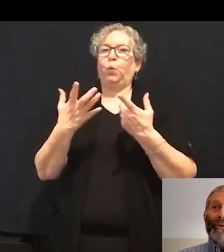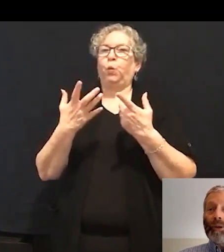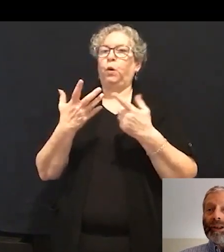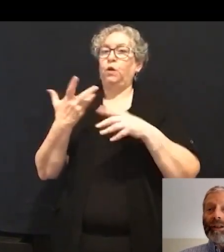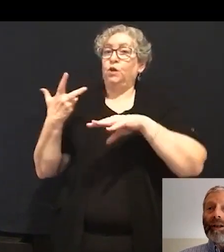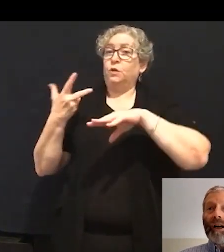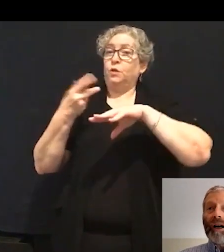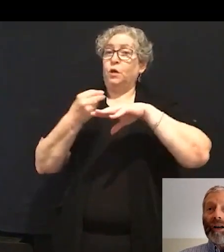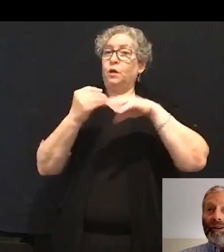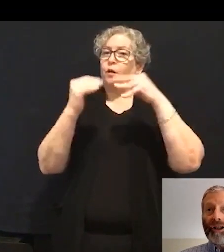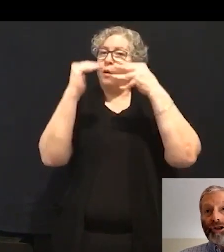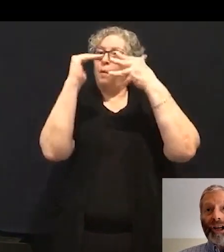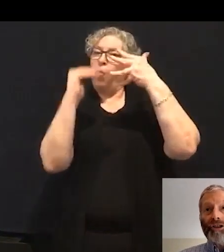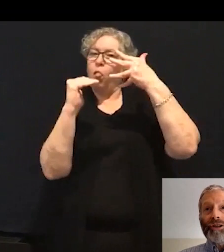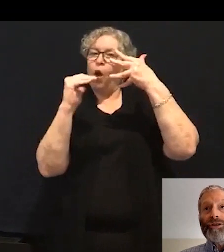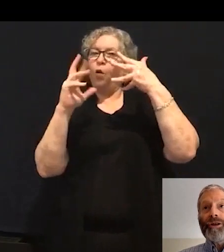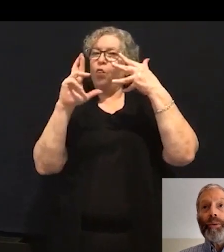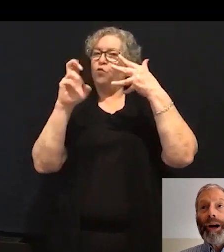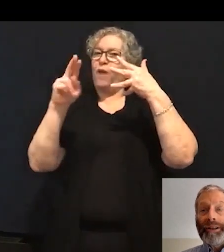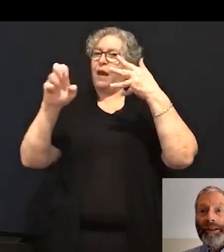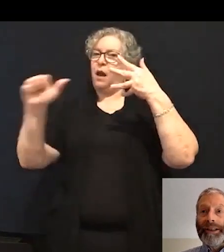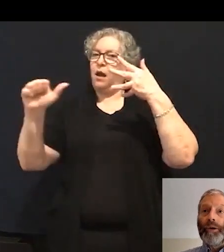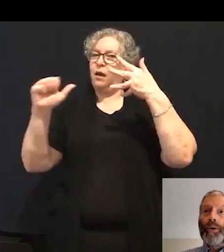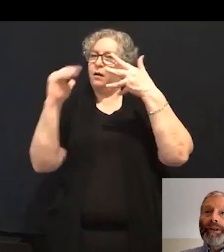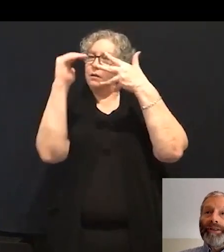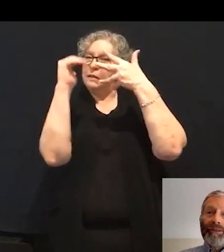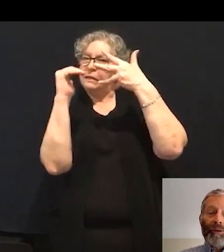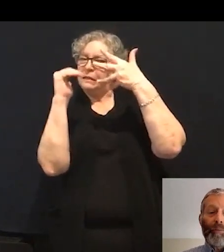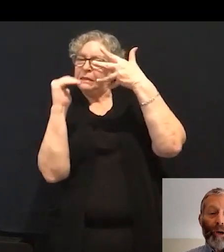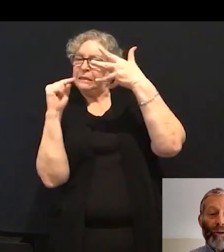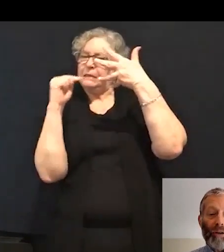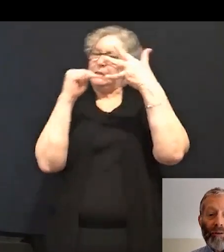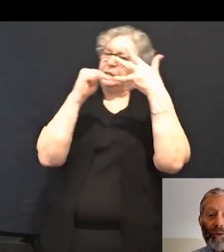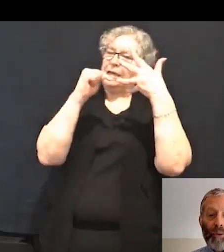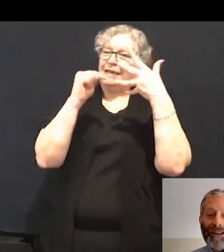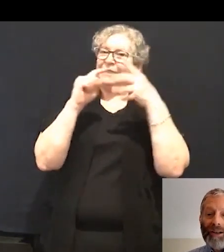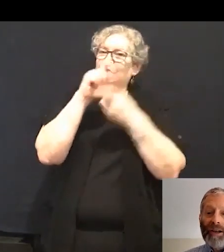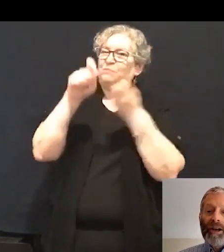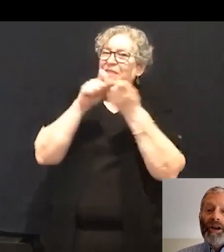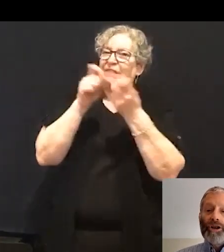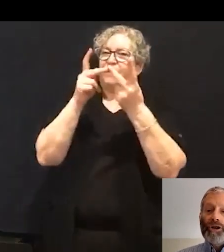doing the injection subretinally or in a different part of the retina.